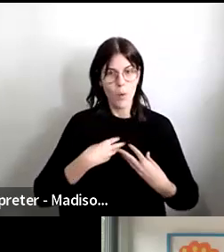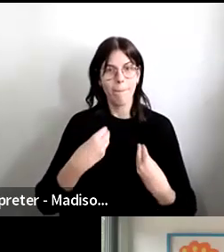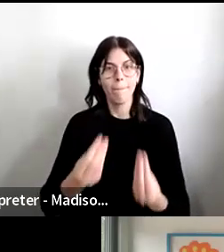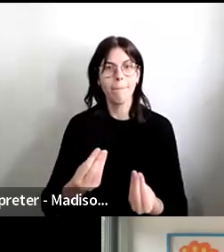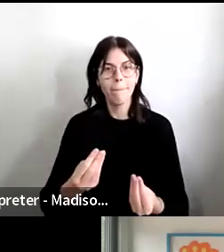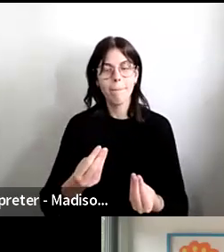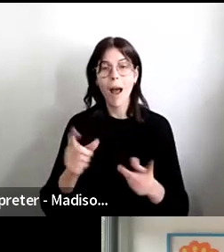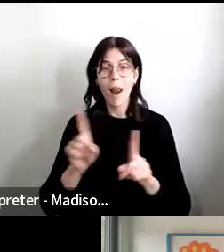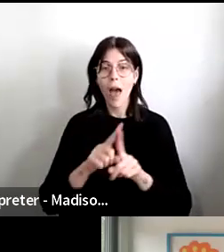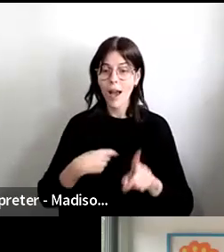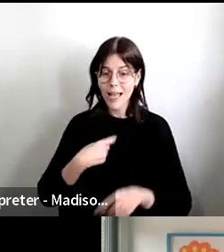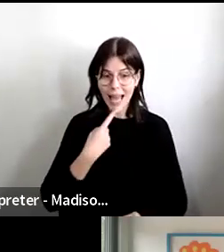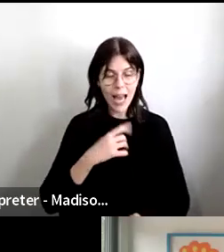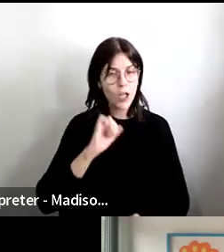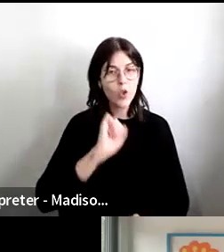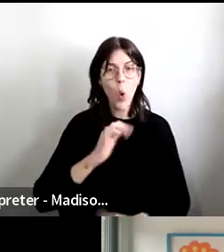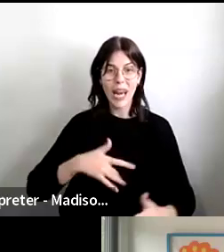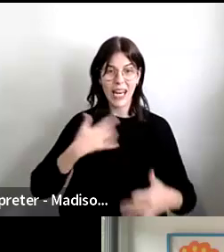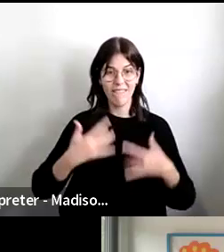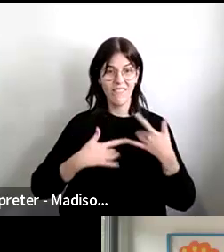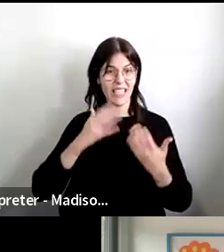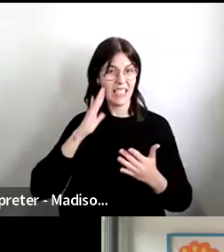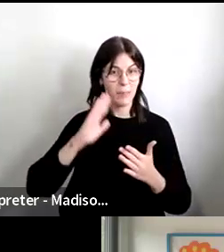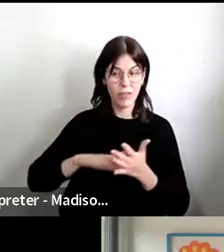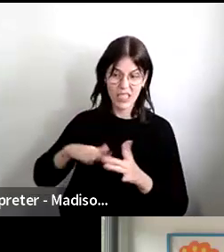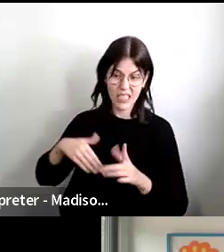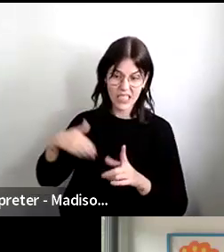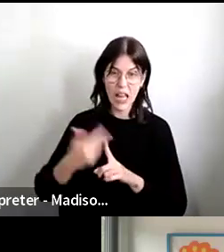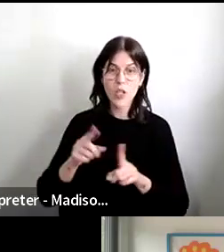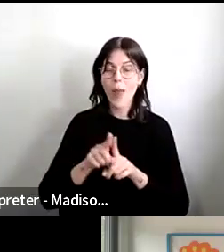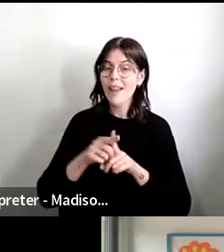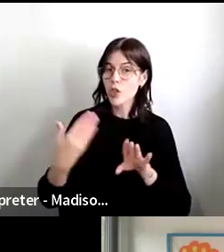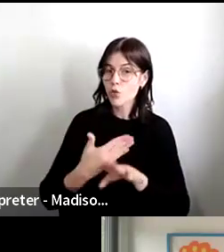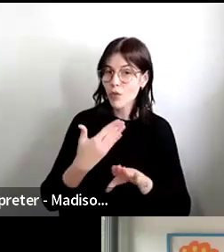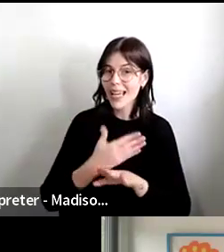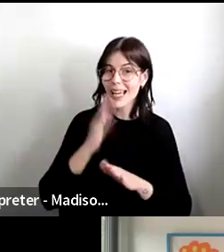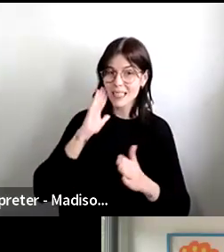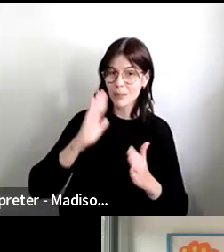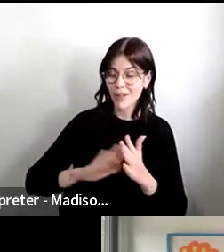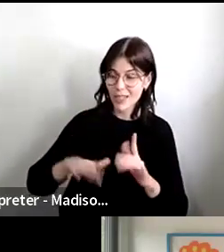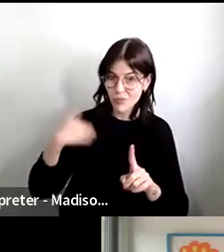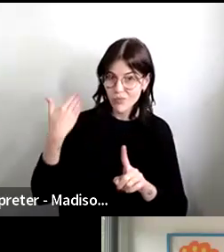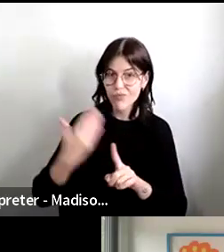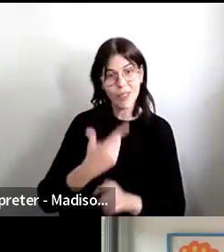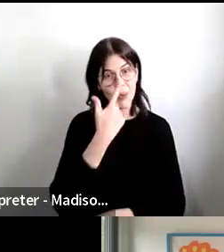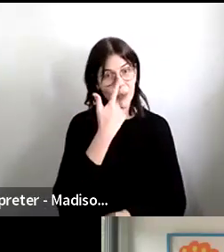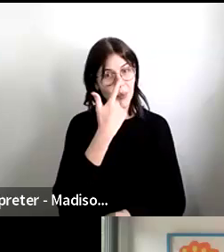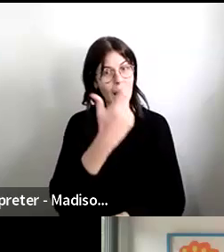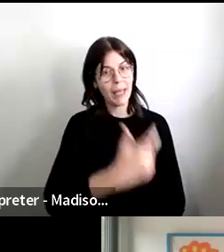our lived experience as well as our career experience. And yeah, good luck.